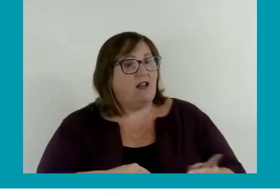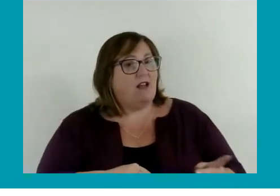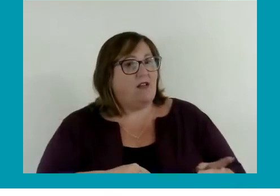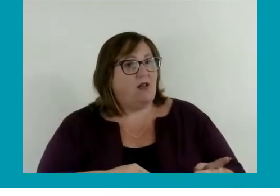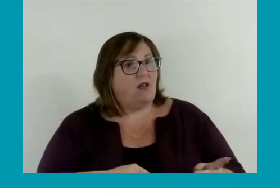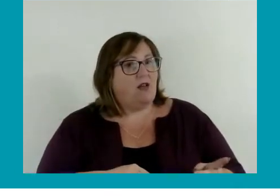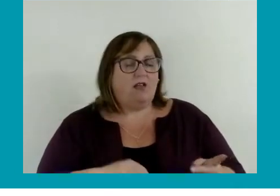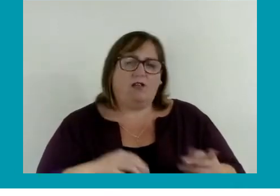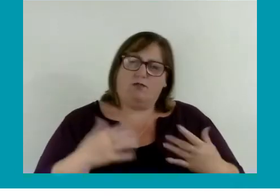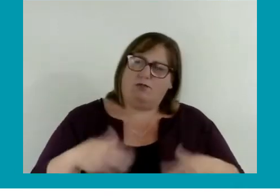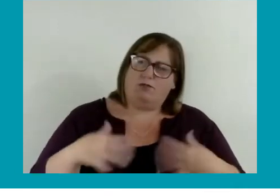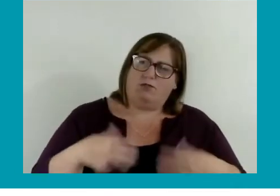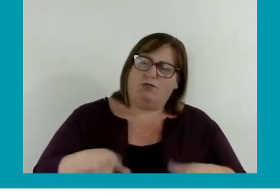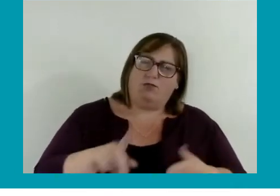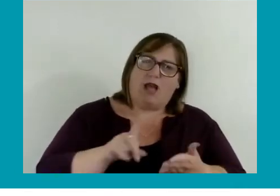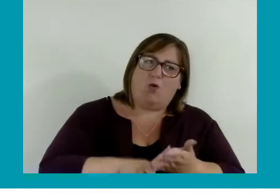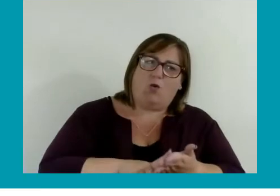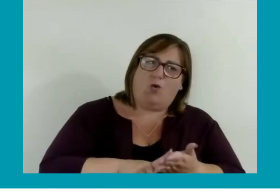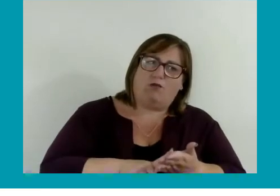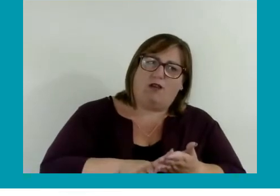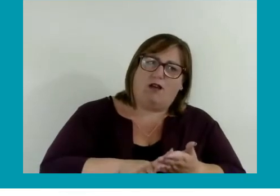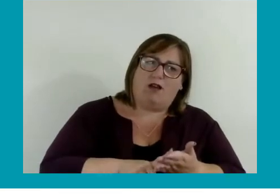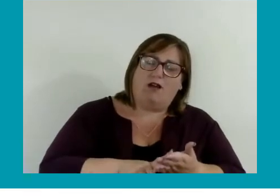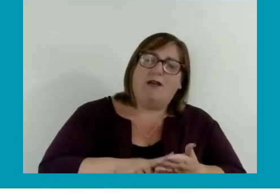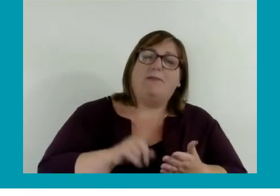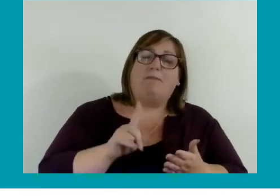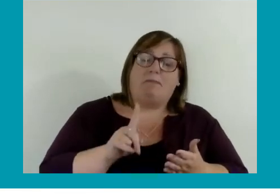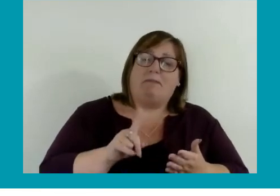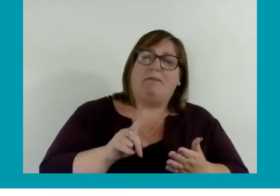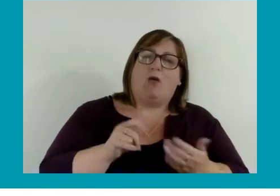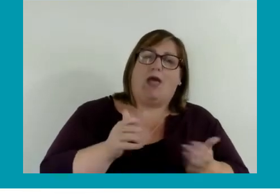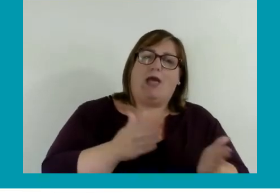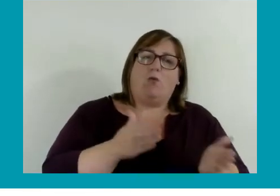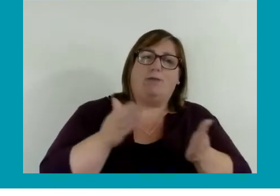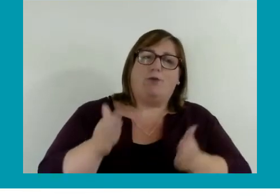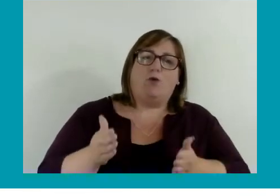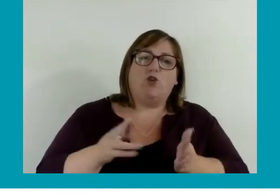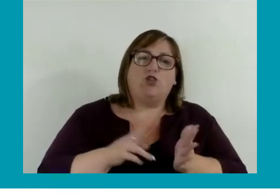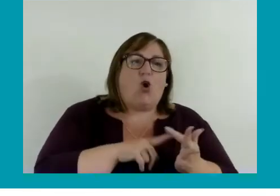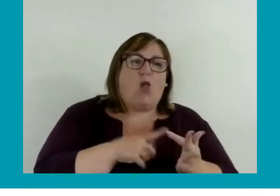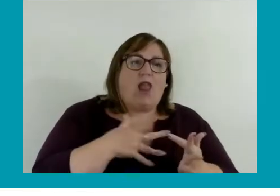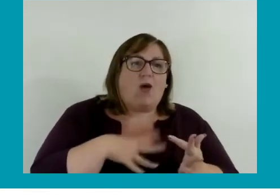if you don't mind i'd like to move on now to nicole nicole welcome back um can you